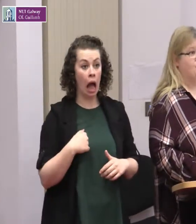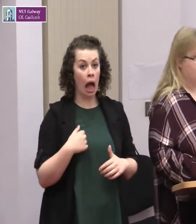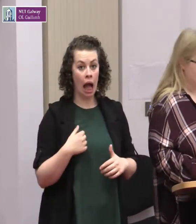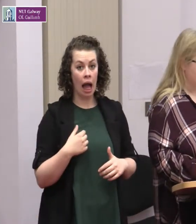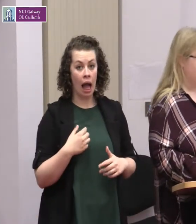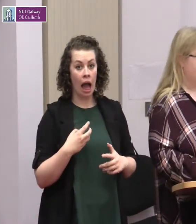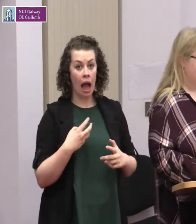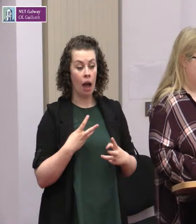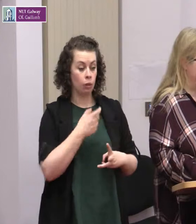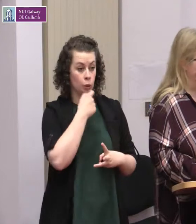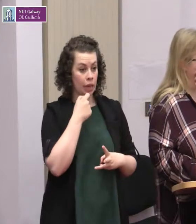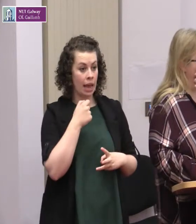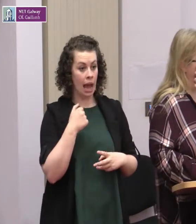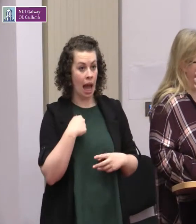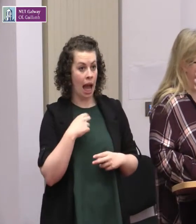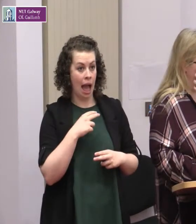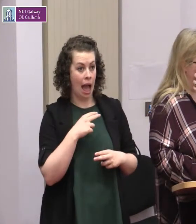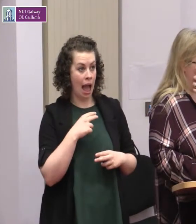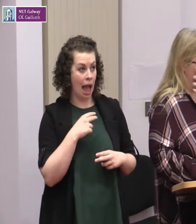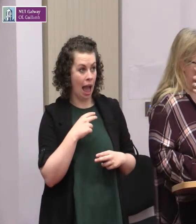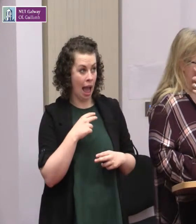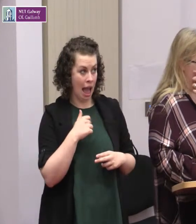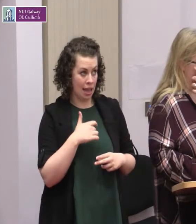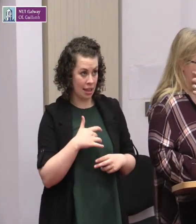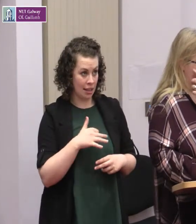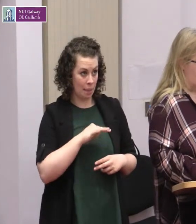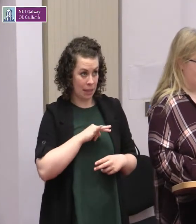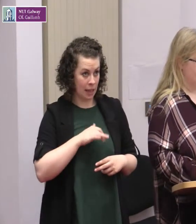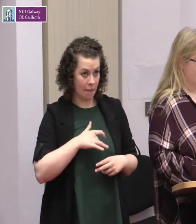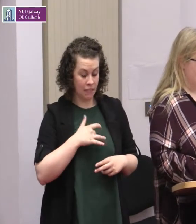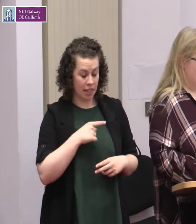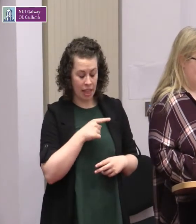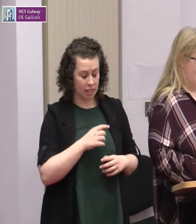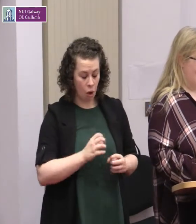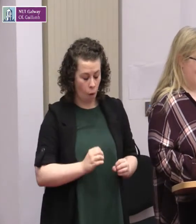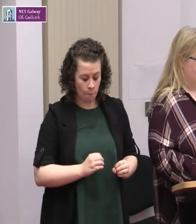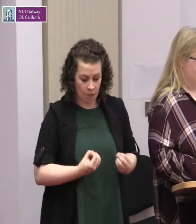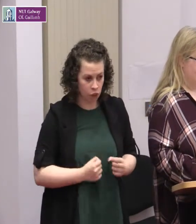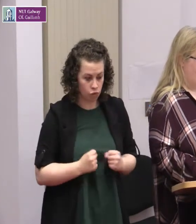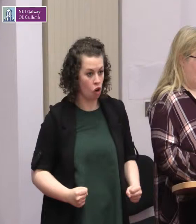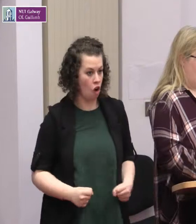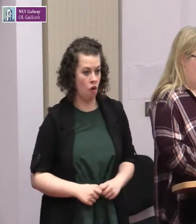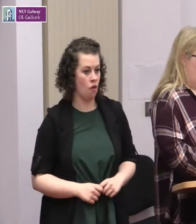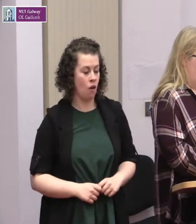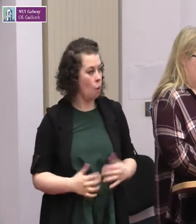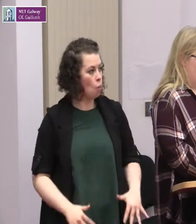I'm not endorsing that position. I find it deeply offensive.